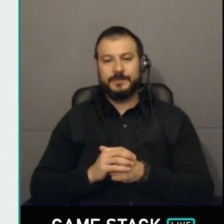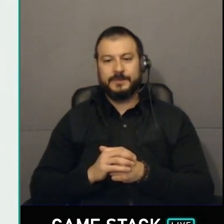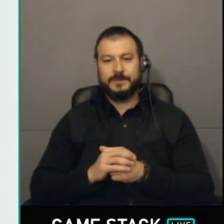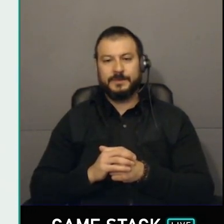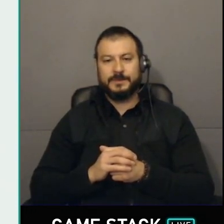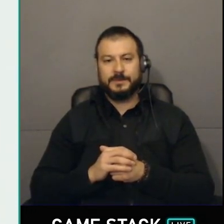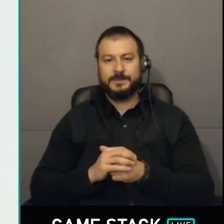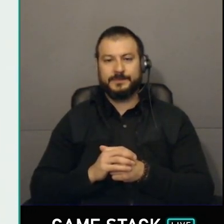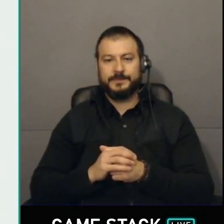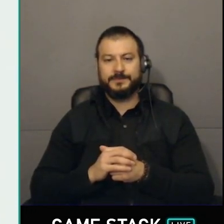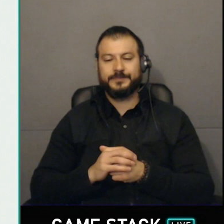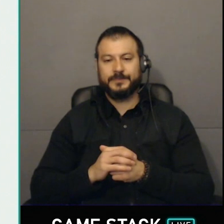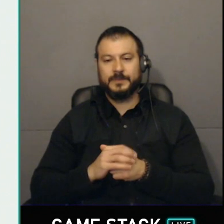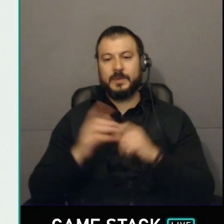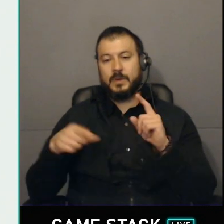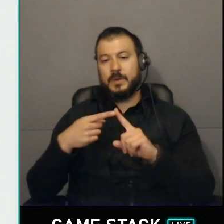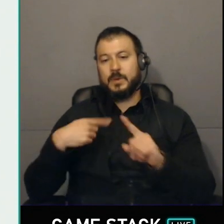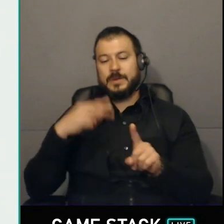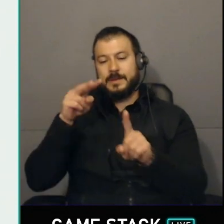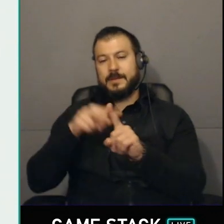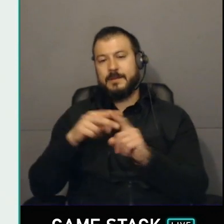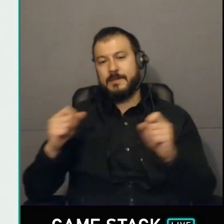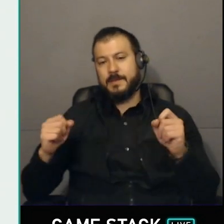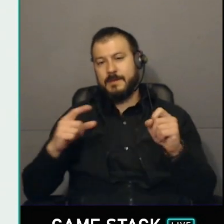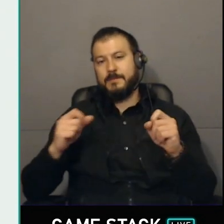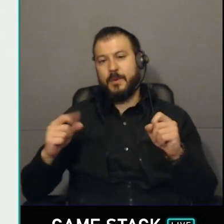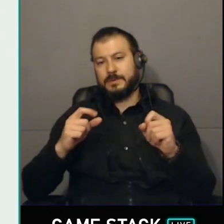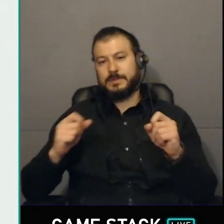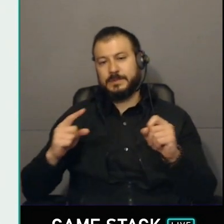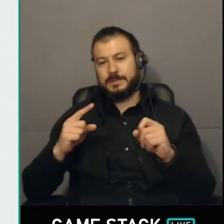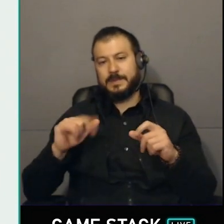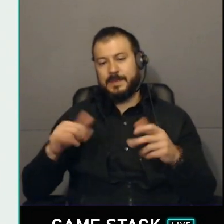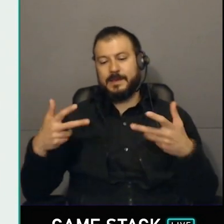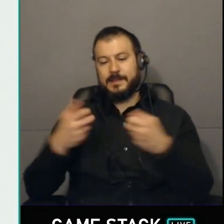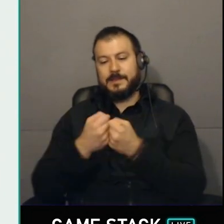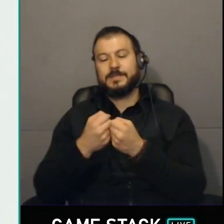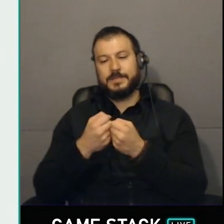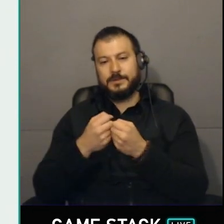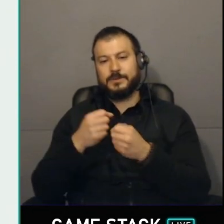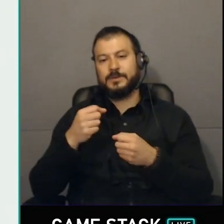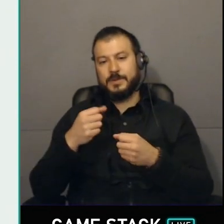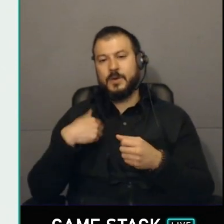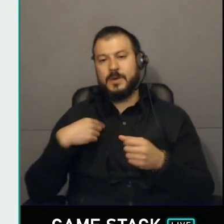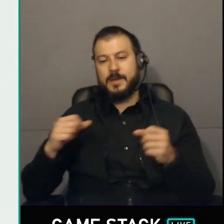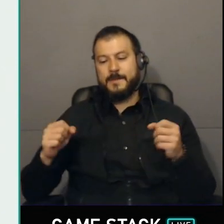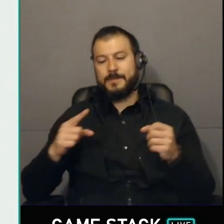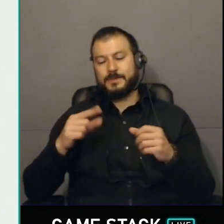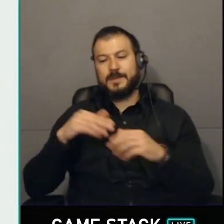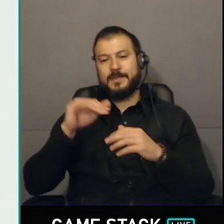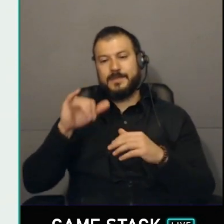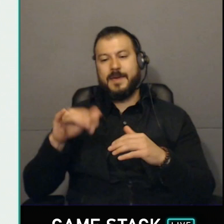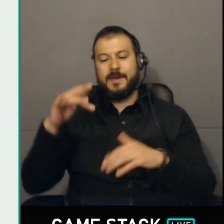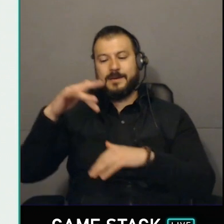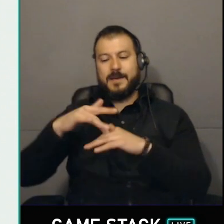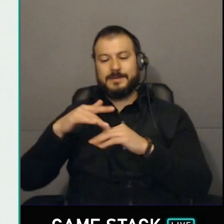When we're applying impulses at the collision resolution stage, we're applying an impulse at that contact point,